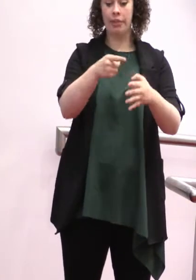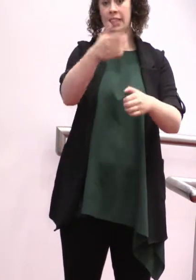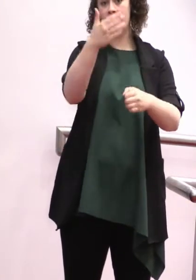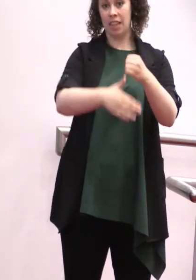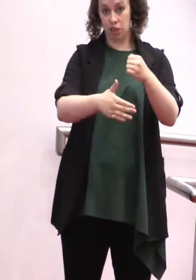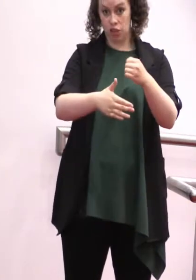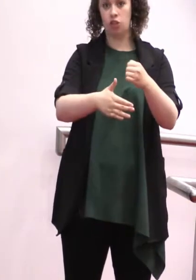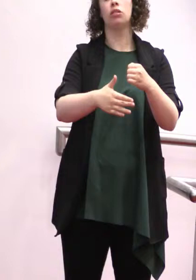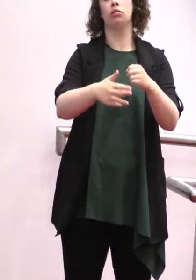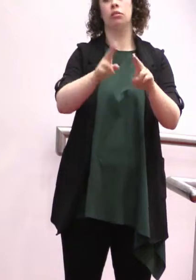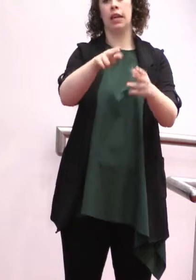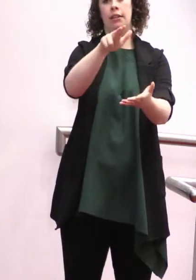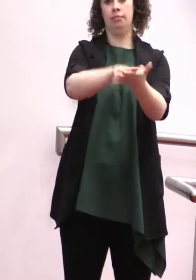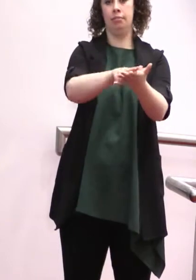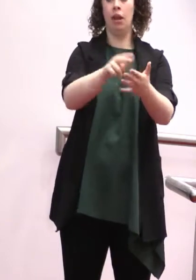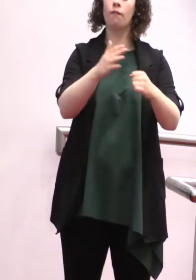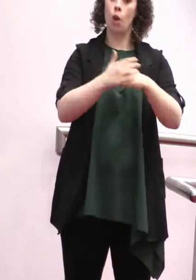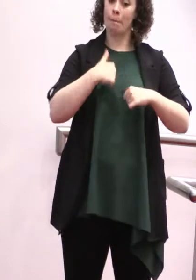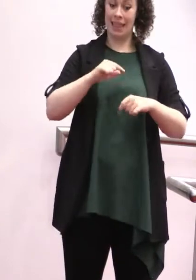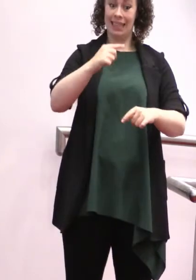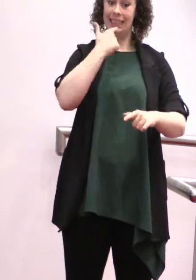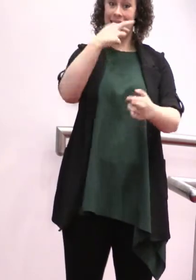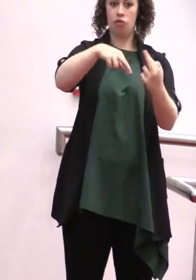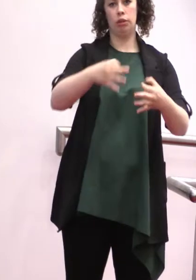In my case, that was denied.